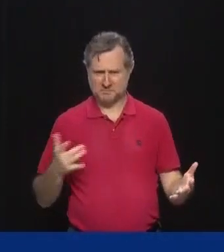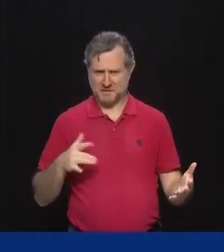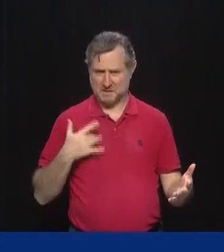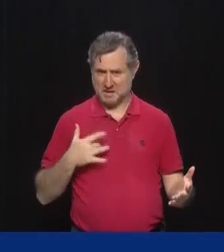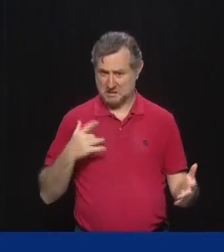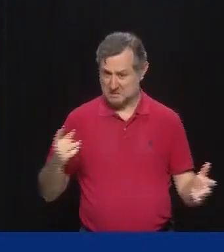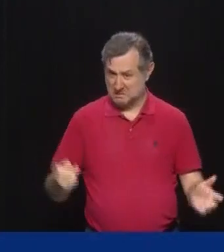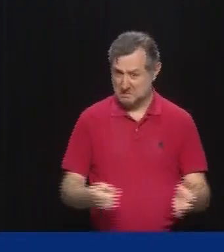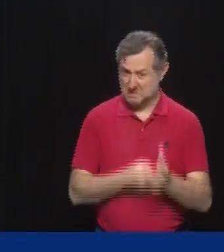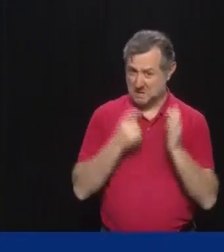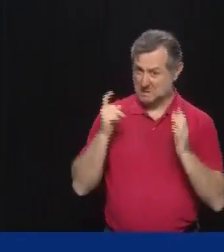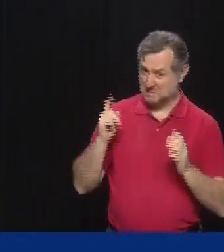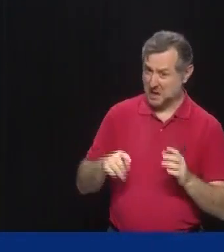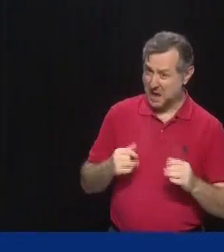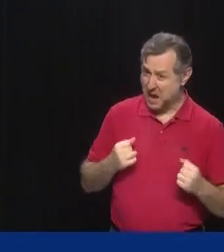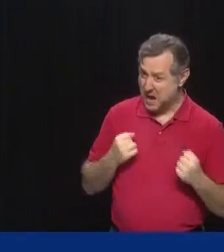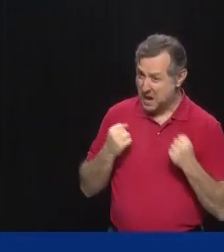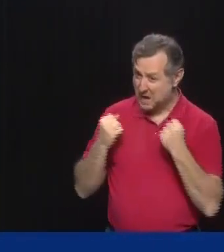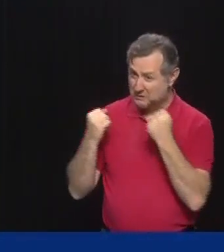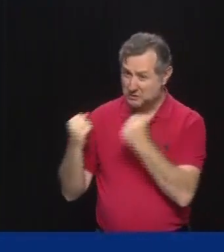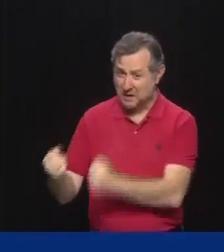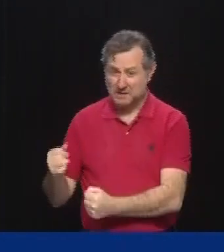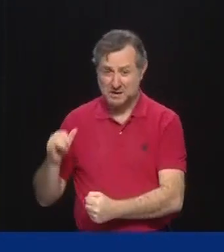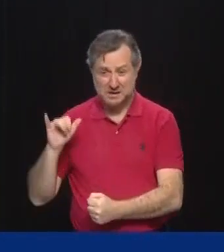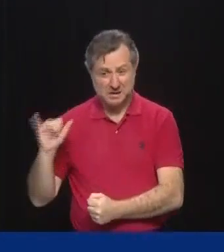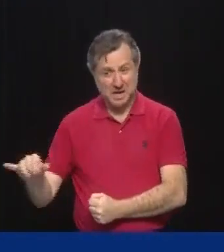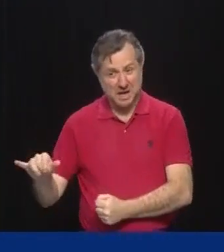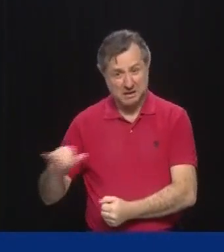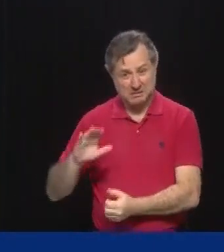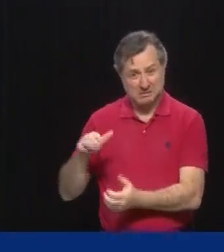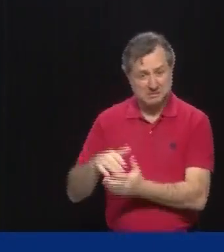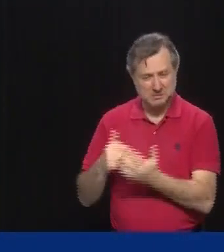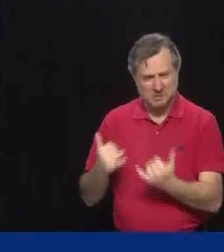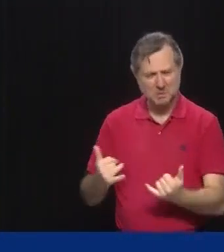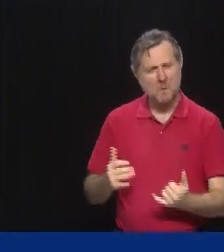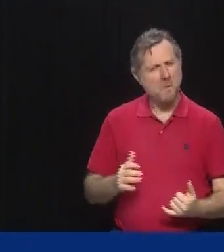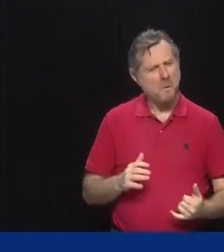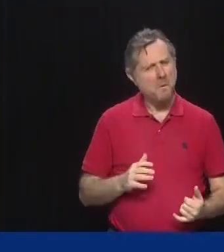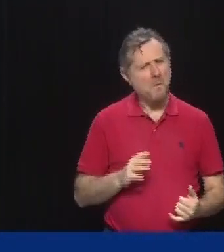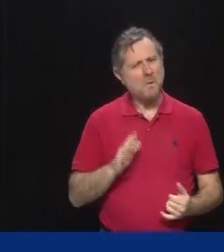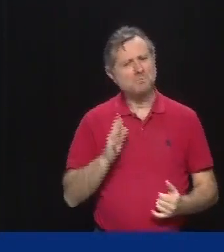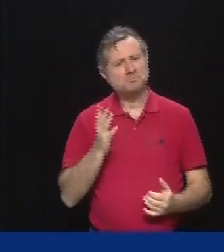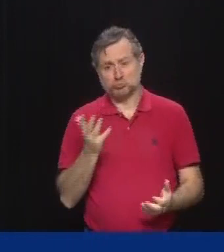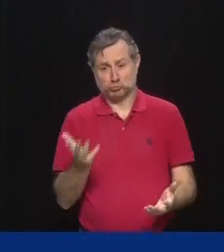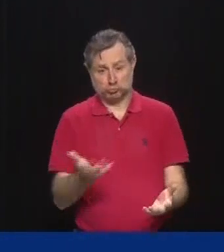THAT'S WHERE IT'S AVAILABLE. I HAVE NO HESITATION TO DO MASS VACCINE SITES.